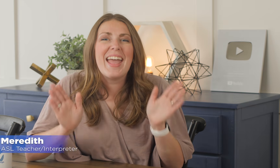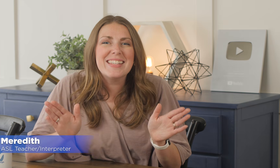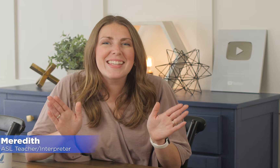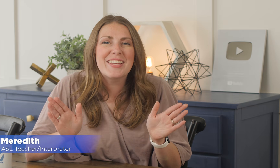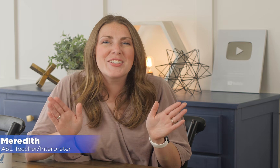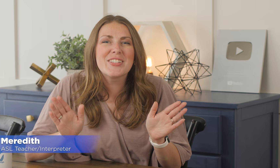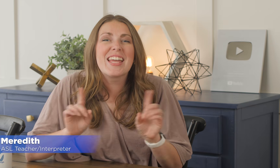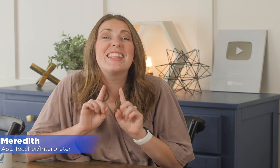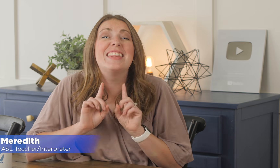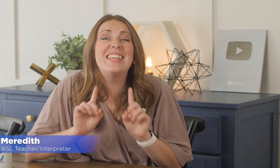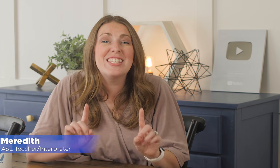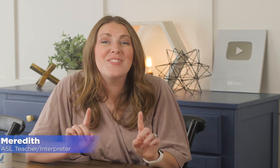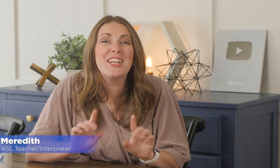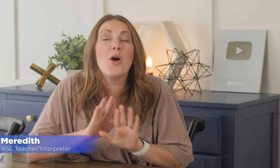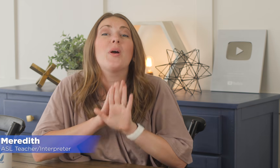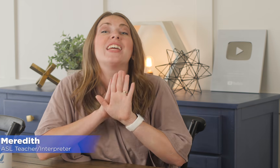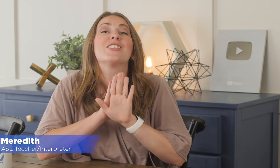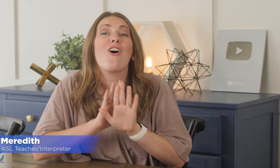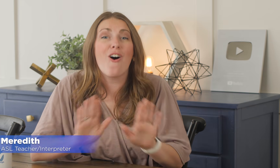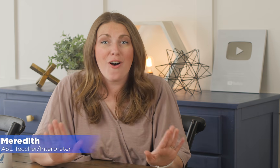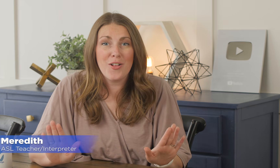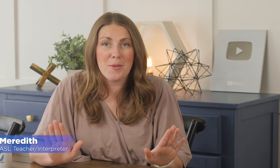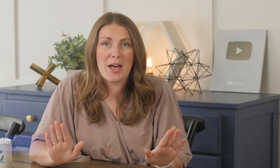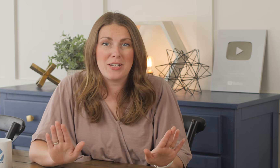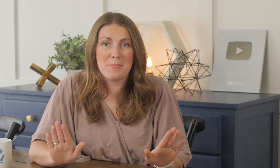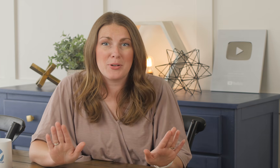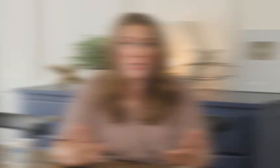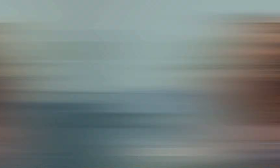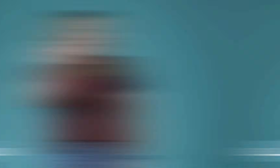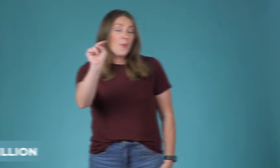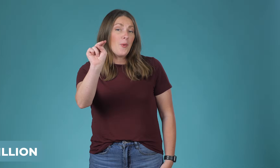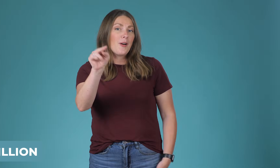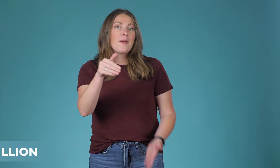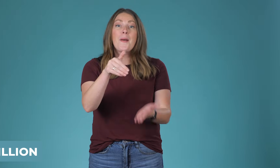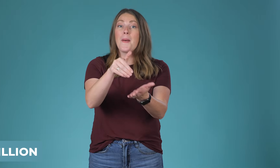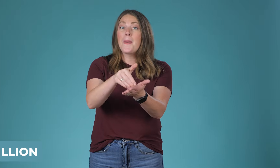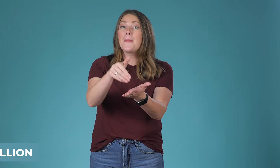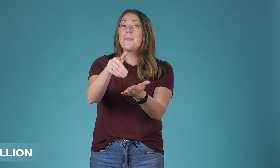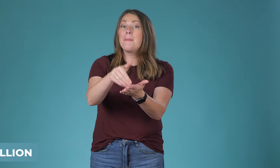Hey signers, this video is all about numbers. I'm not only going to teach